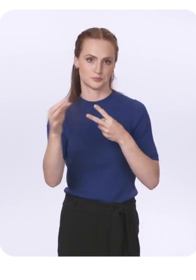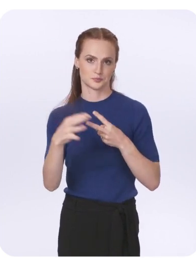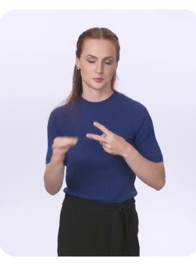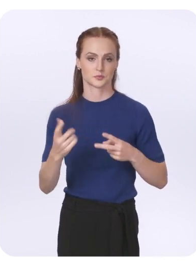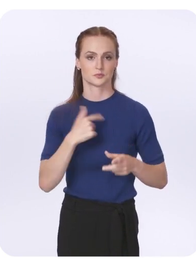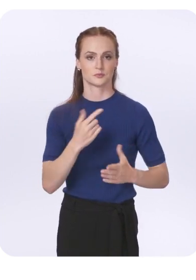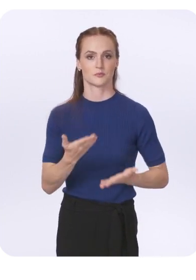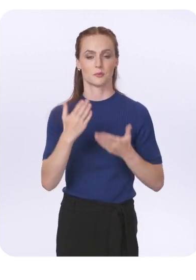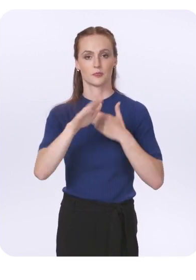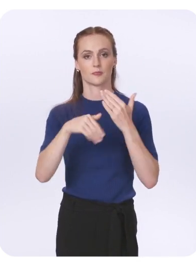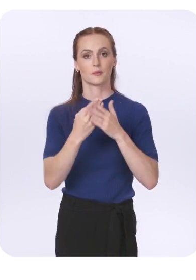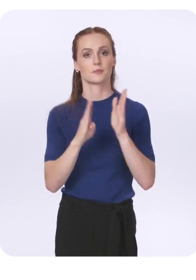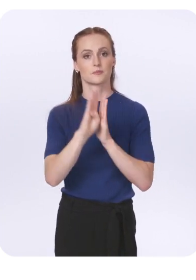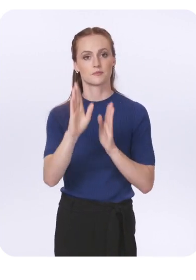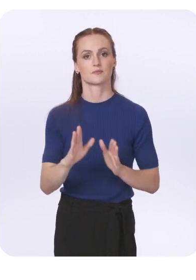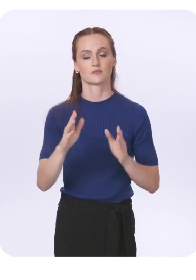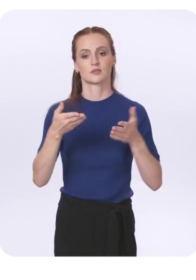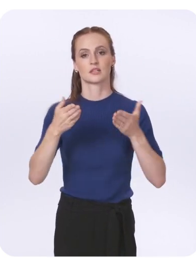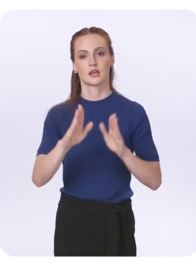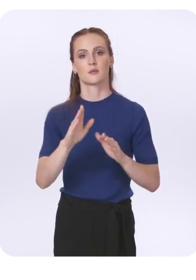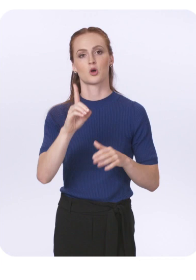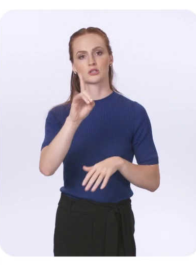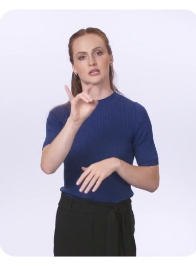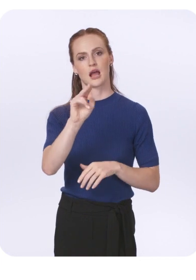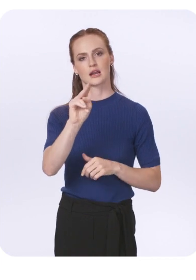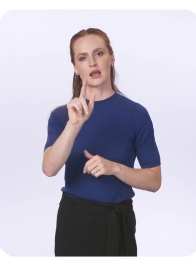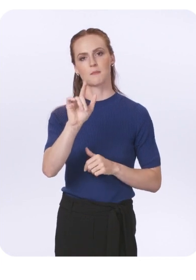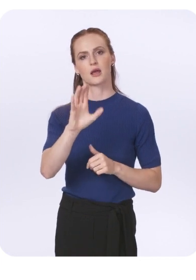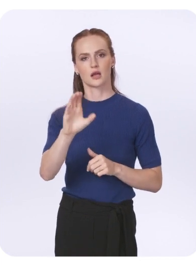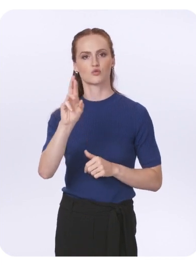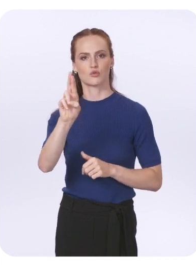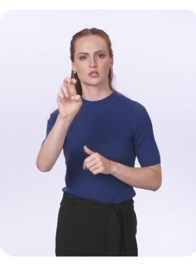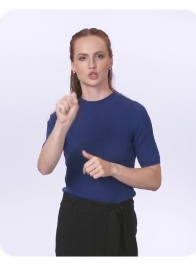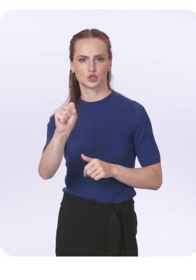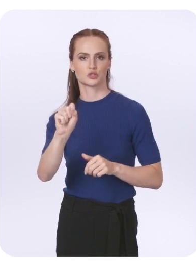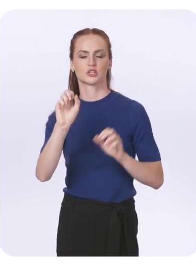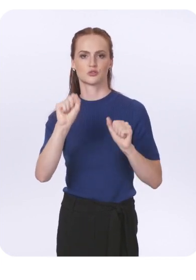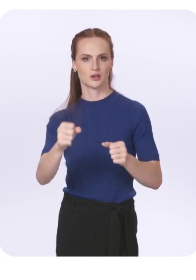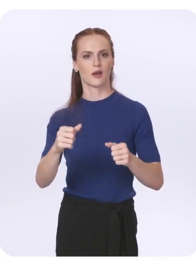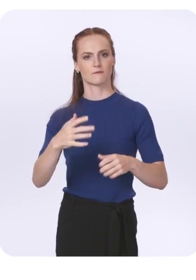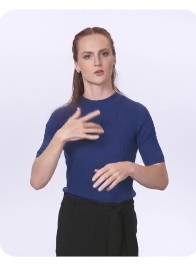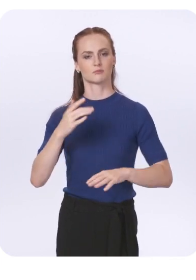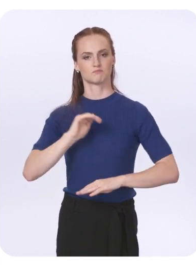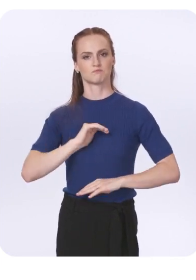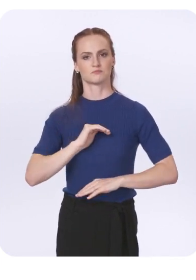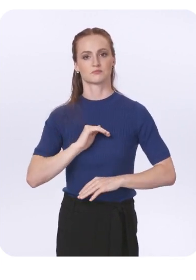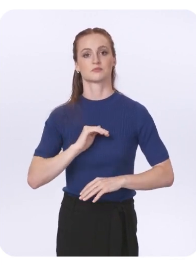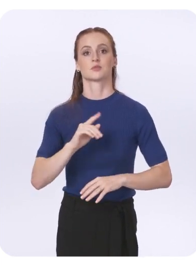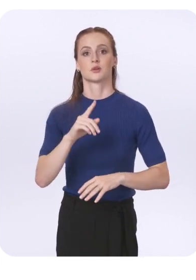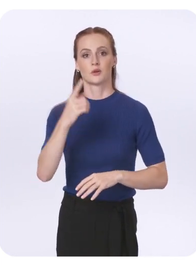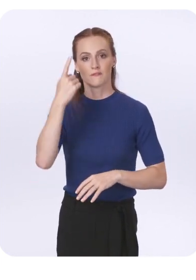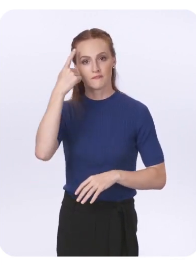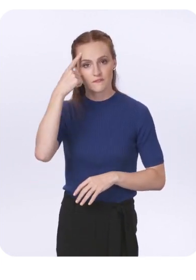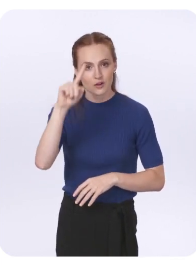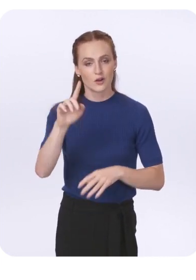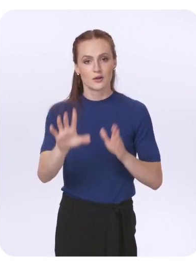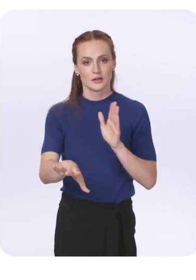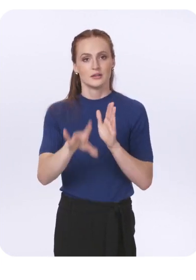We recommend all developers enable our dynamic resolution feature to achieve the benefits, namely for its ability to choose the optimal resolution